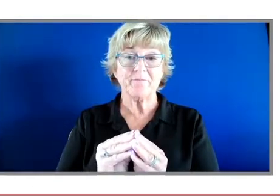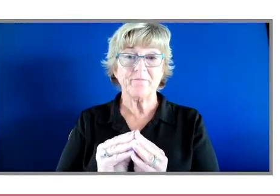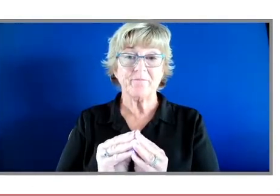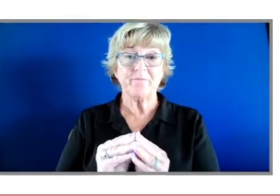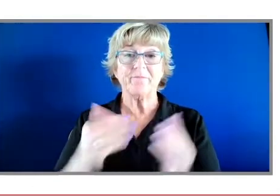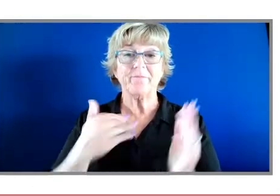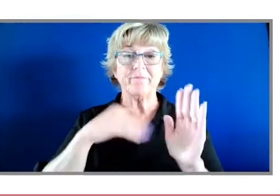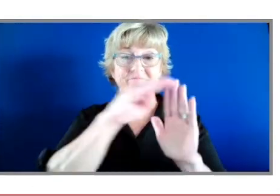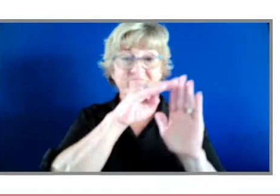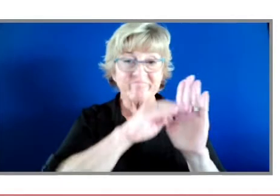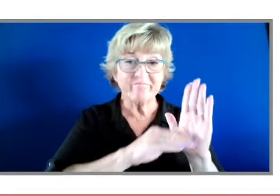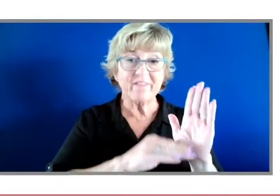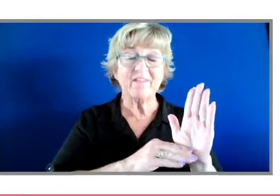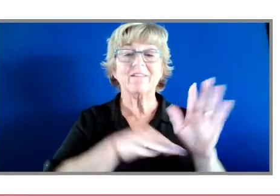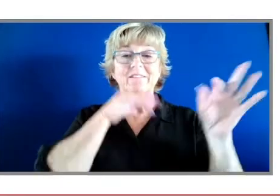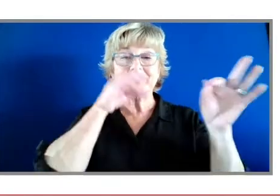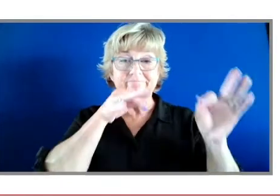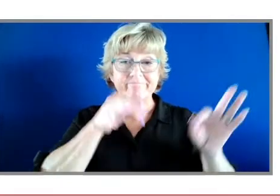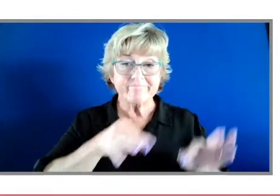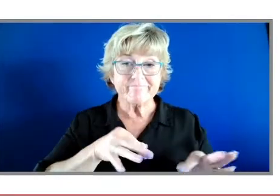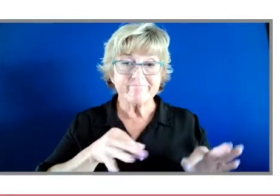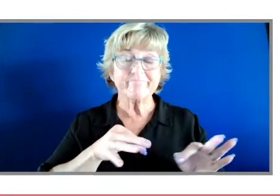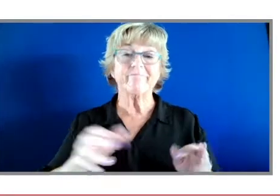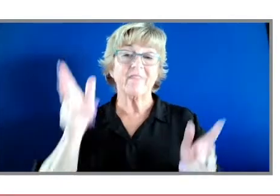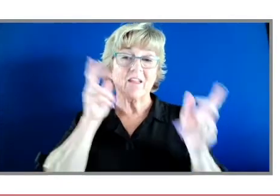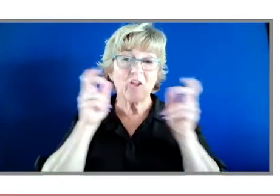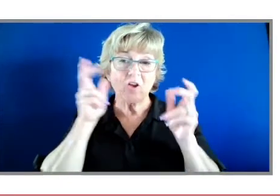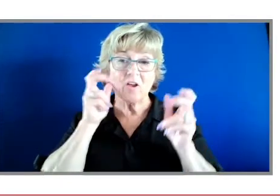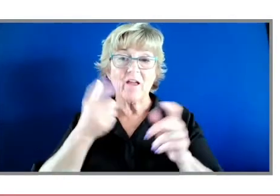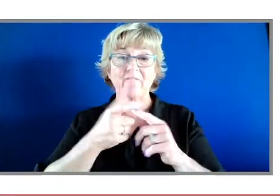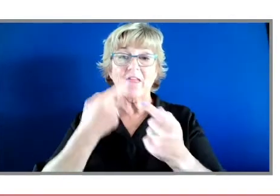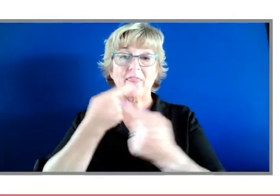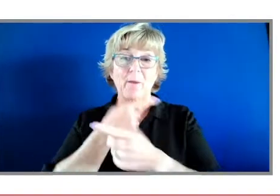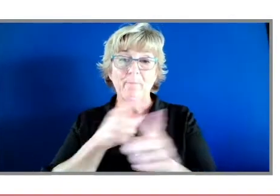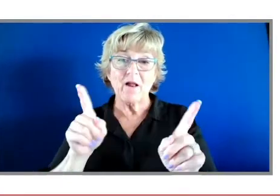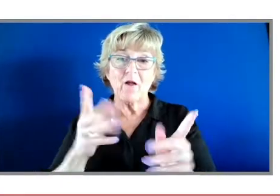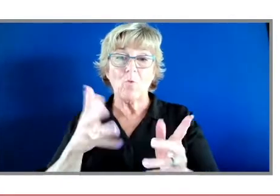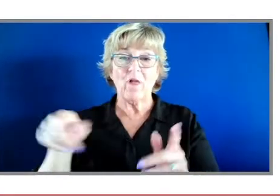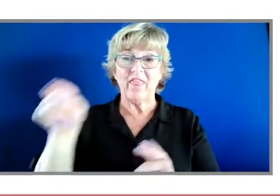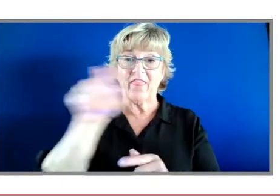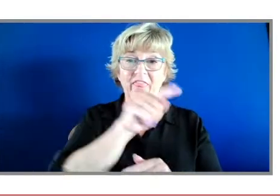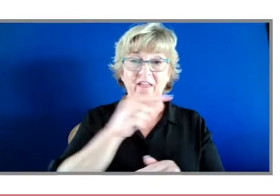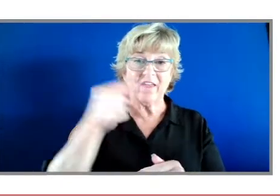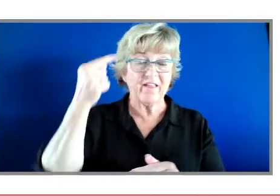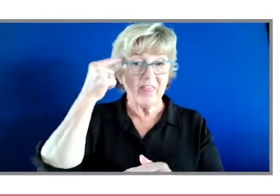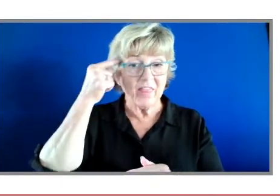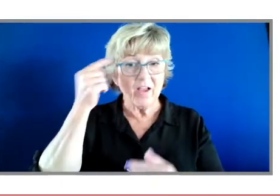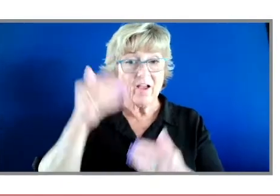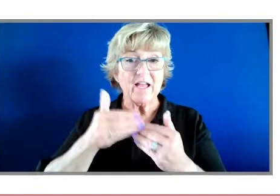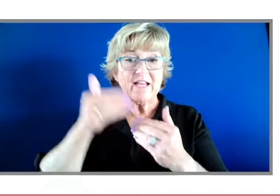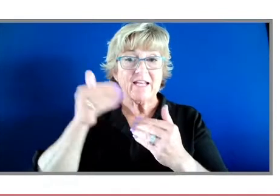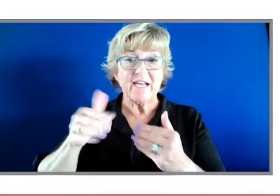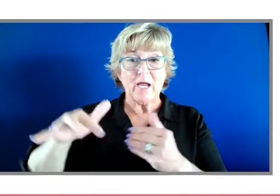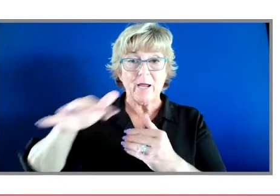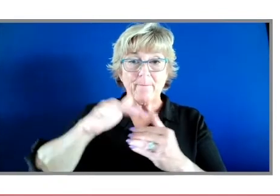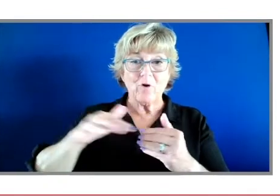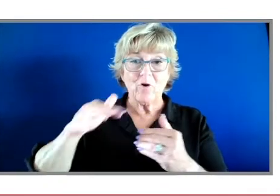Studio: Where we again went over the process again and heard from some members of the public about what they thought what